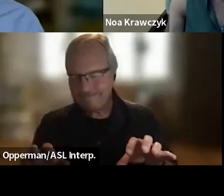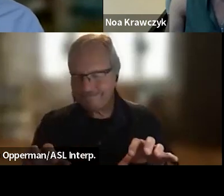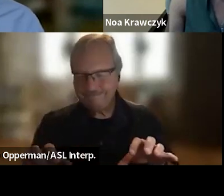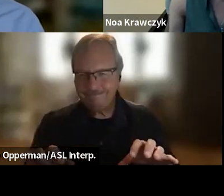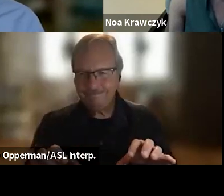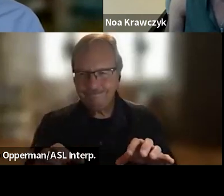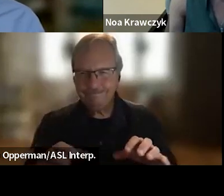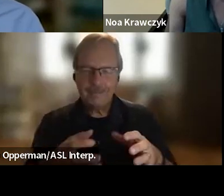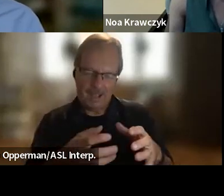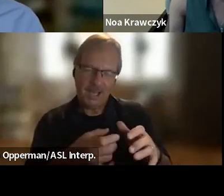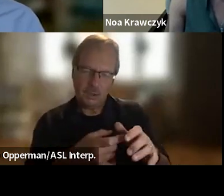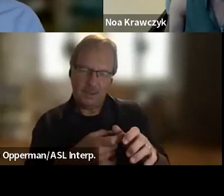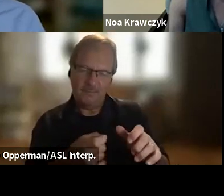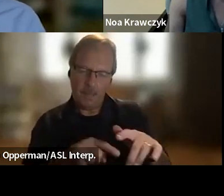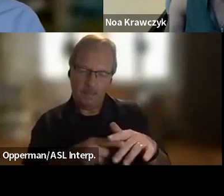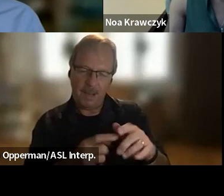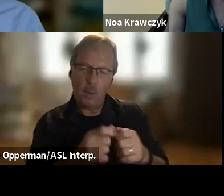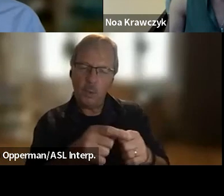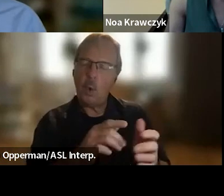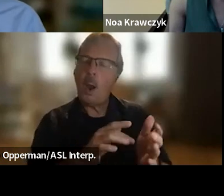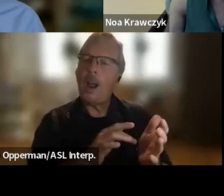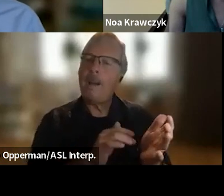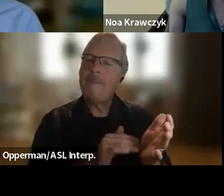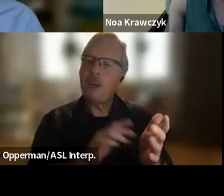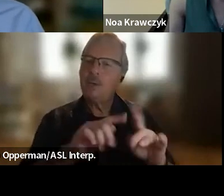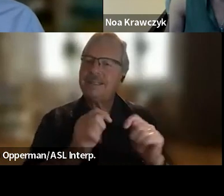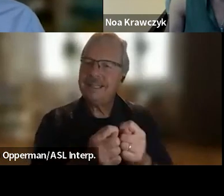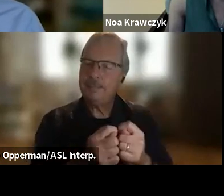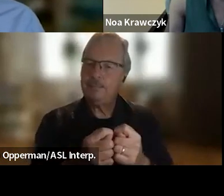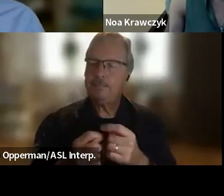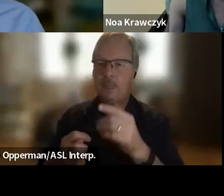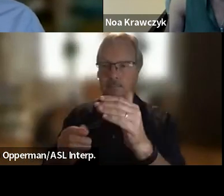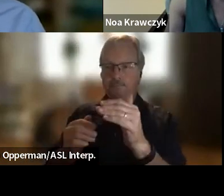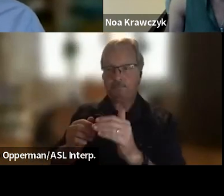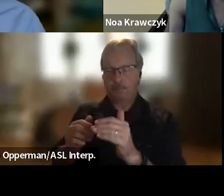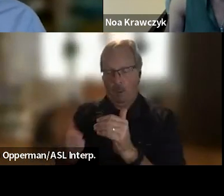with your medical team. Right. Most New Jersey jails, and I think generally speaking,